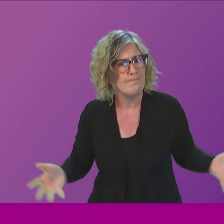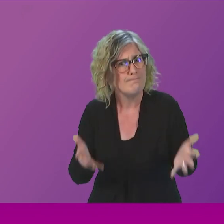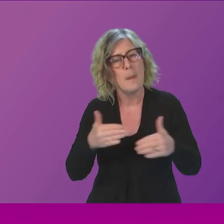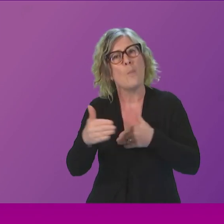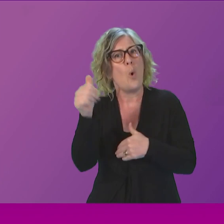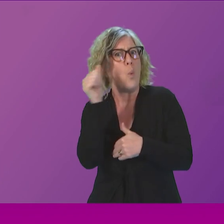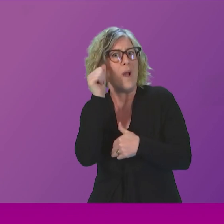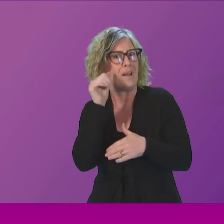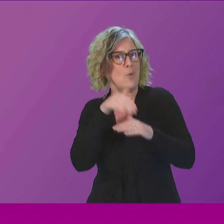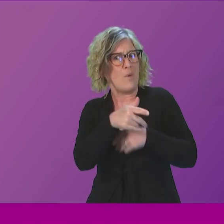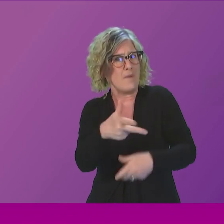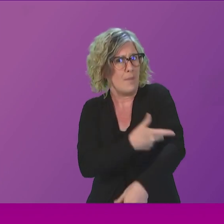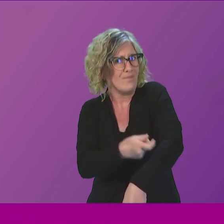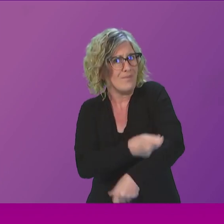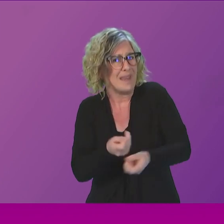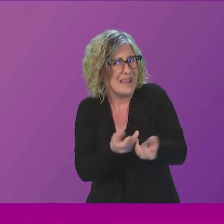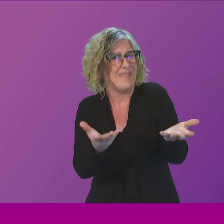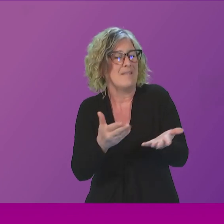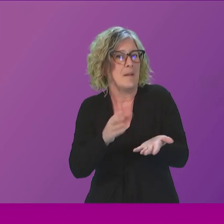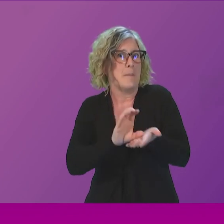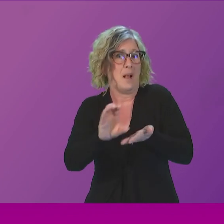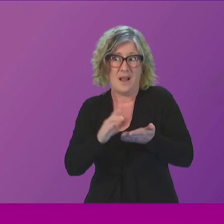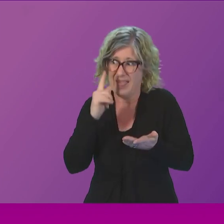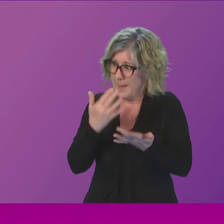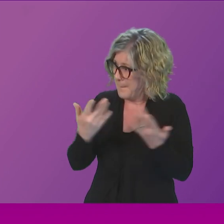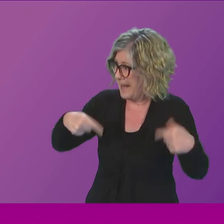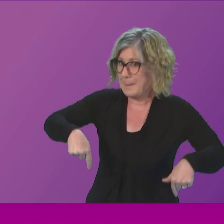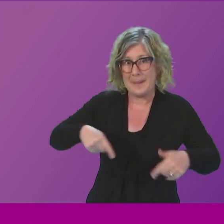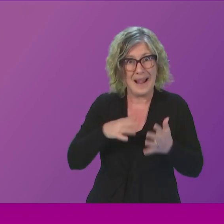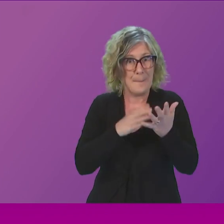Many of us—most of us, I suspect—in the Parliament have given blood at some point or other.